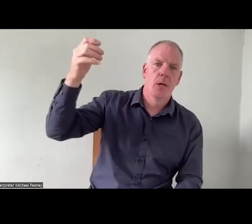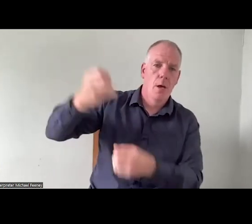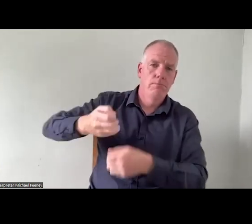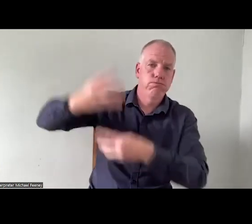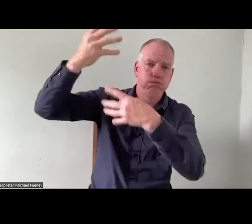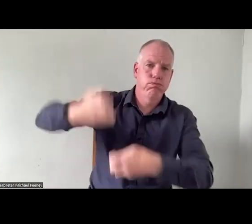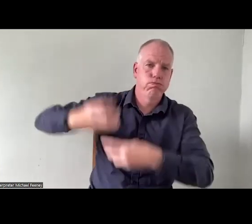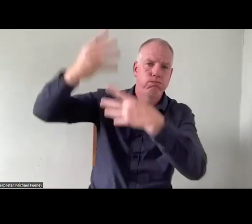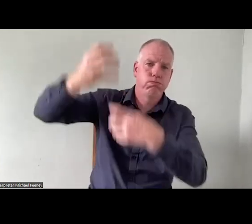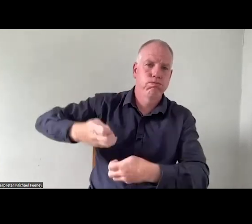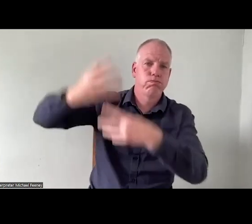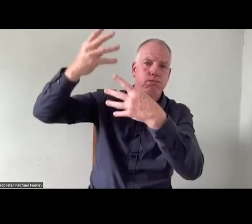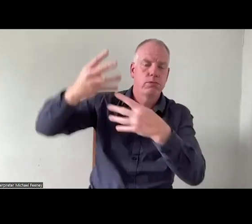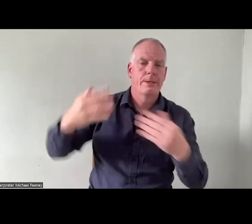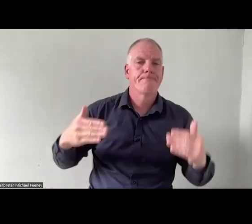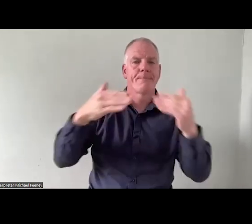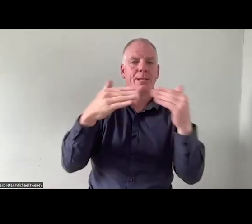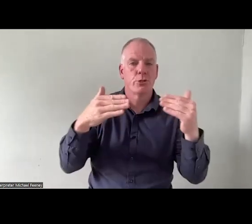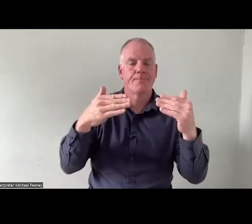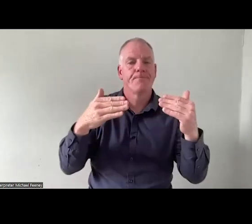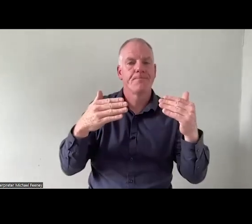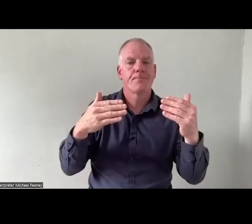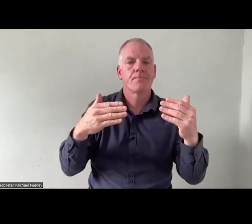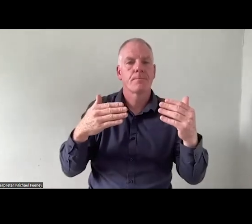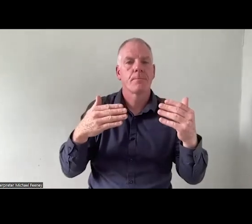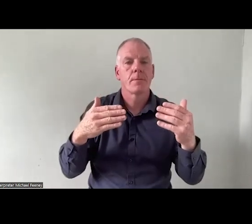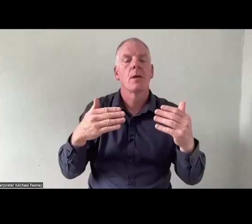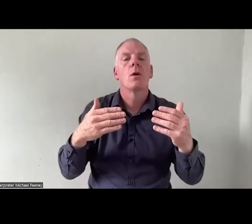and it would synchronise the output as the actor spoke.